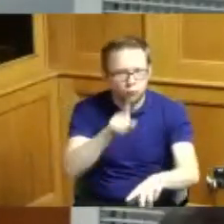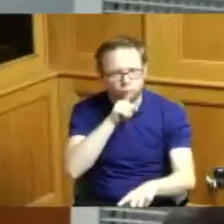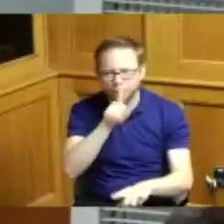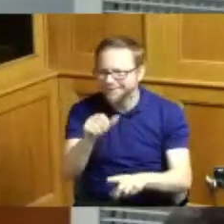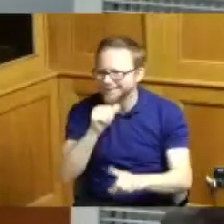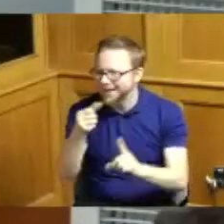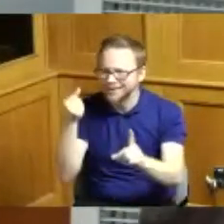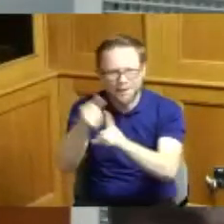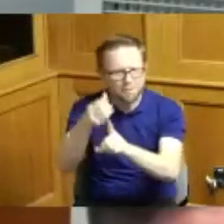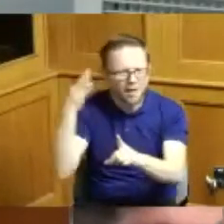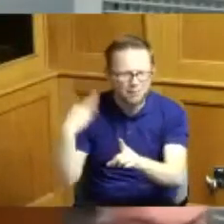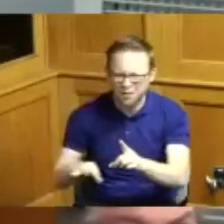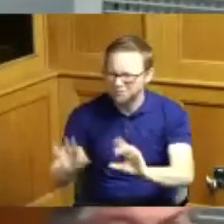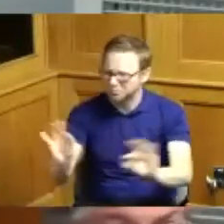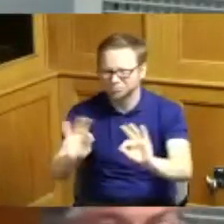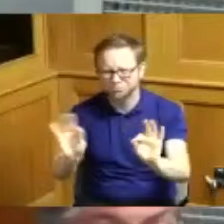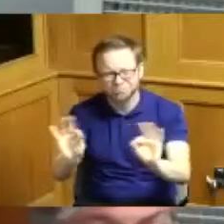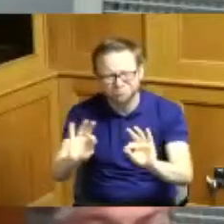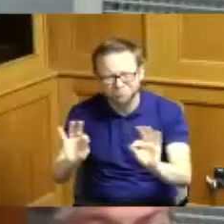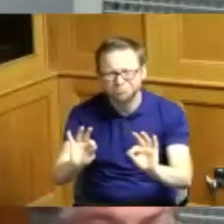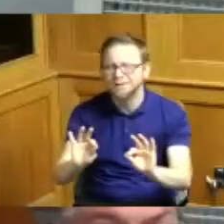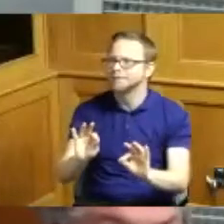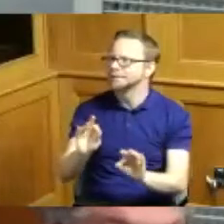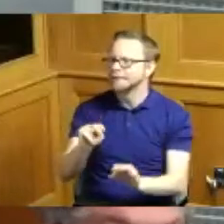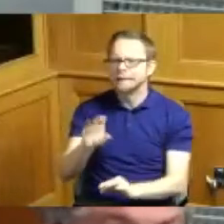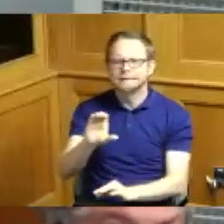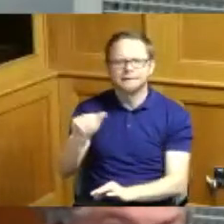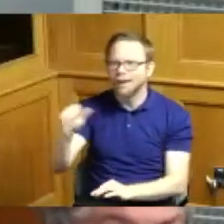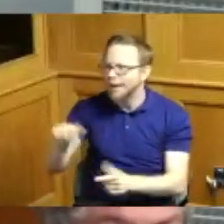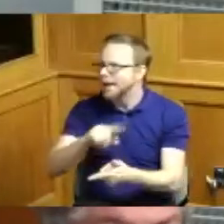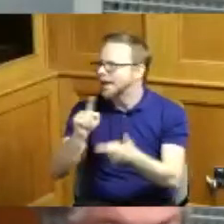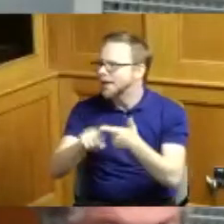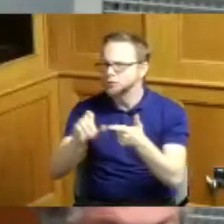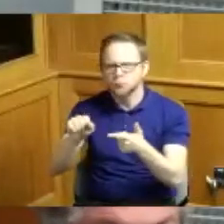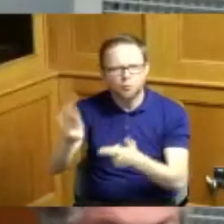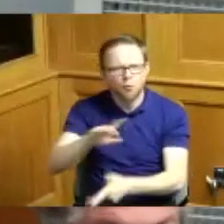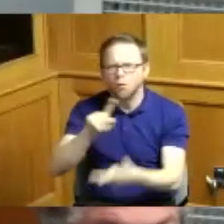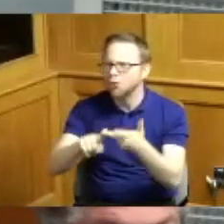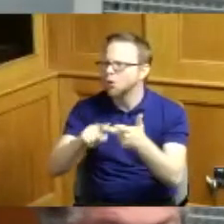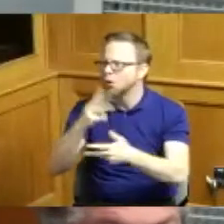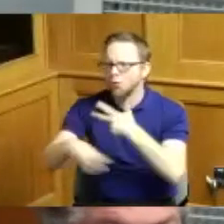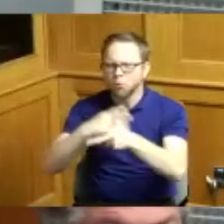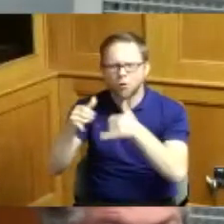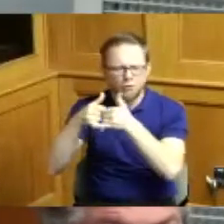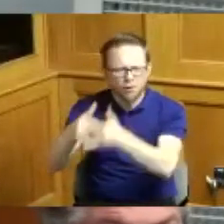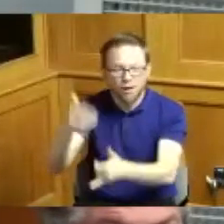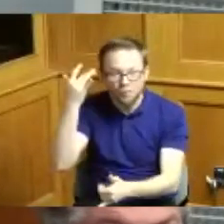Bowls NCAA tournaments World Cups the like one of the big reasons for that is a crowding out effect